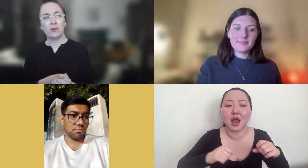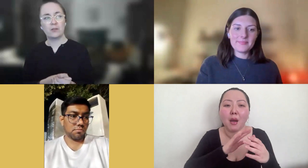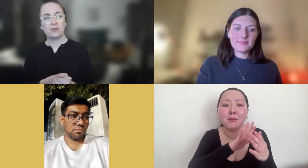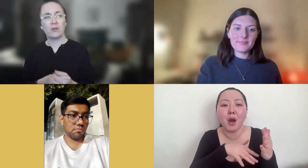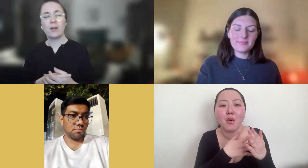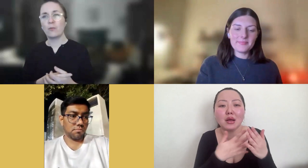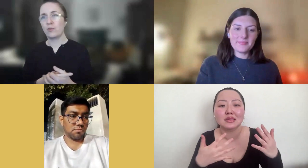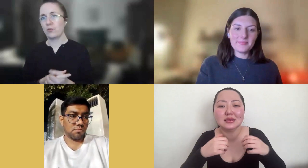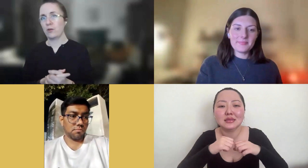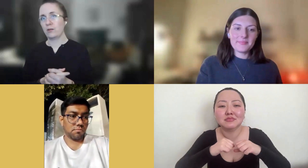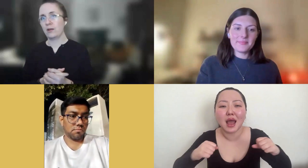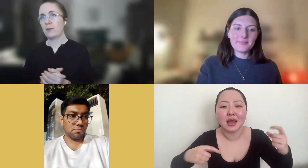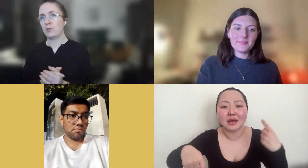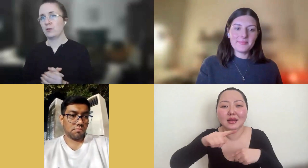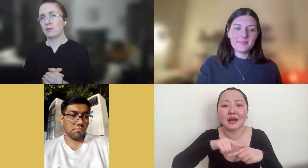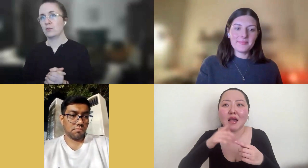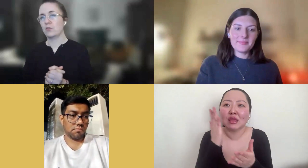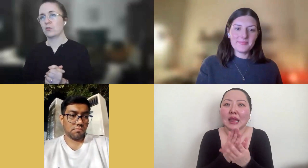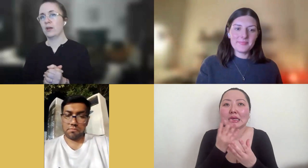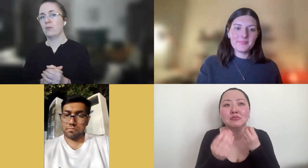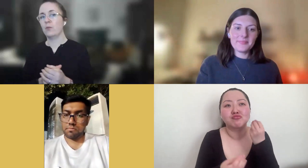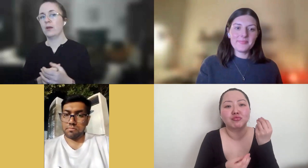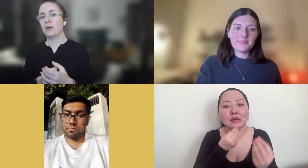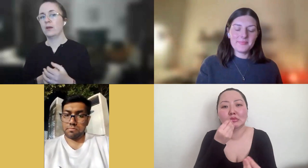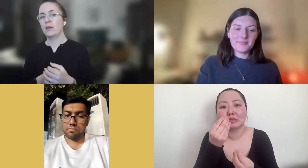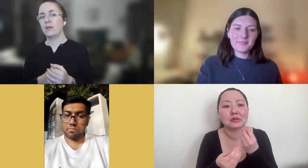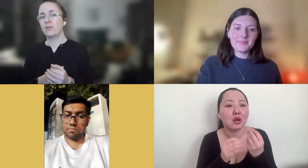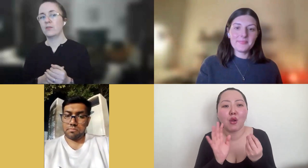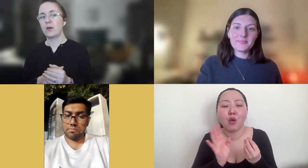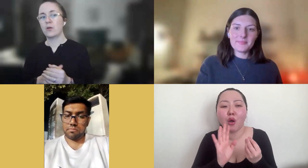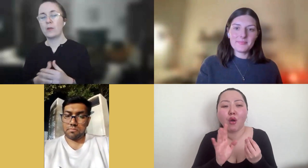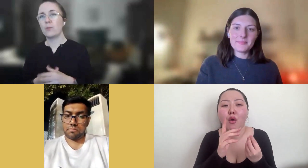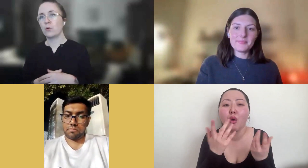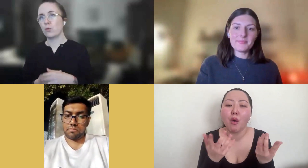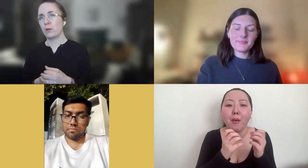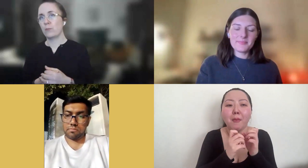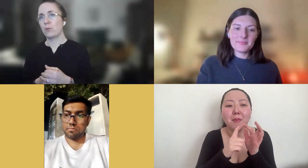Mora, who does incredible stuff around captions which is great. There is a great book on crip